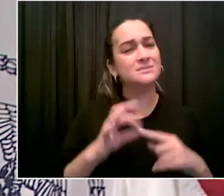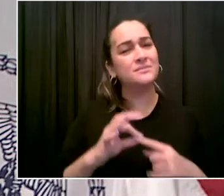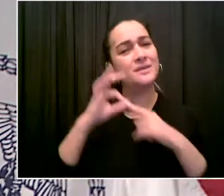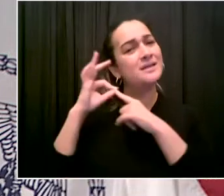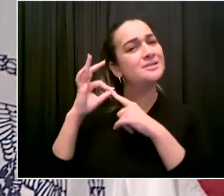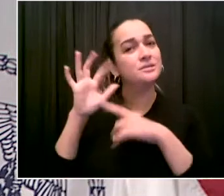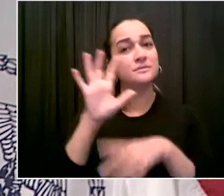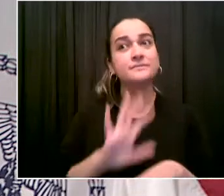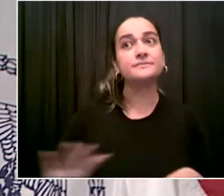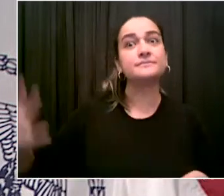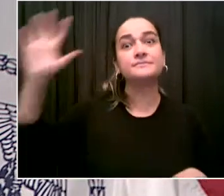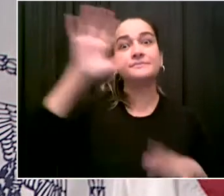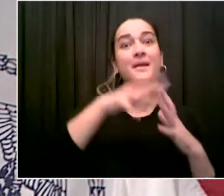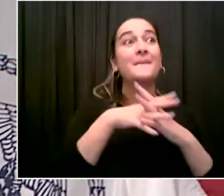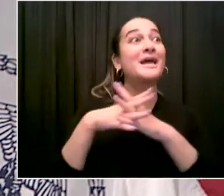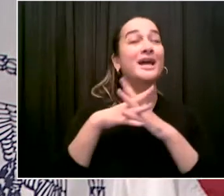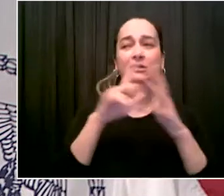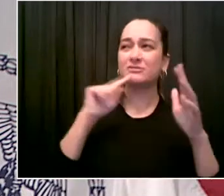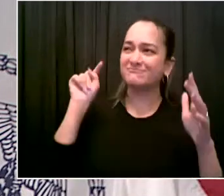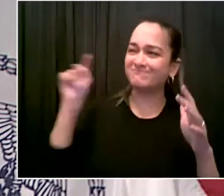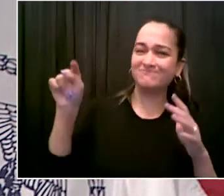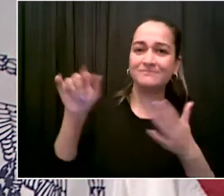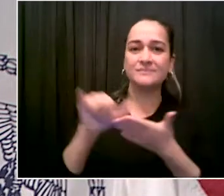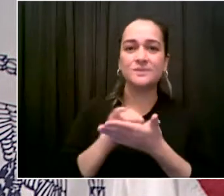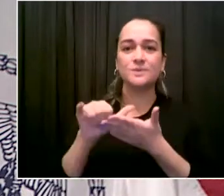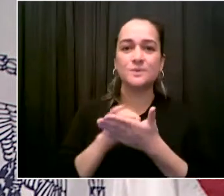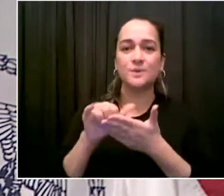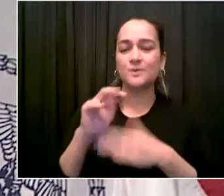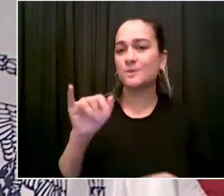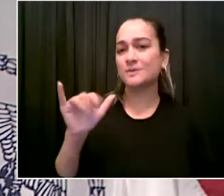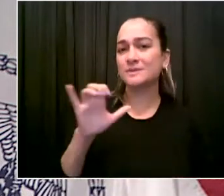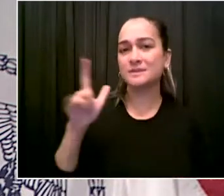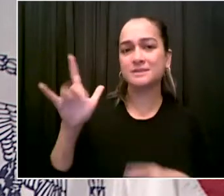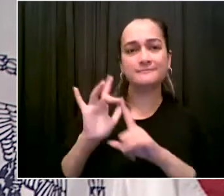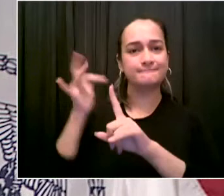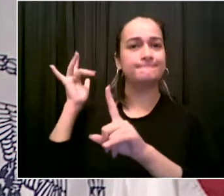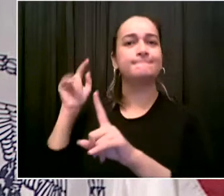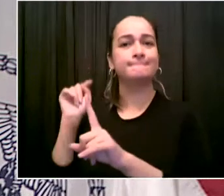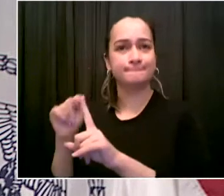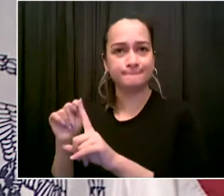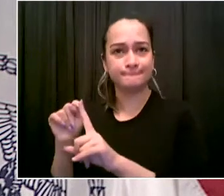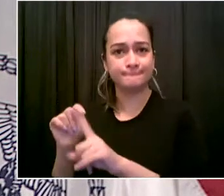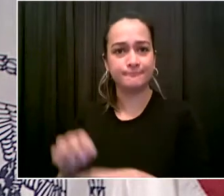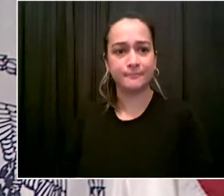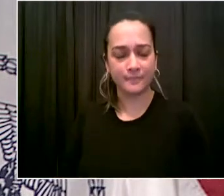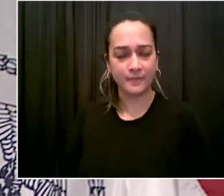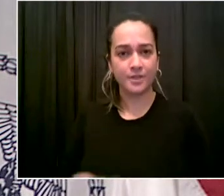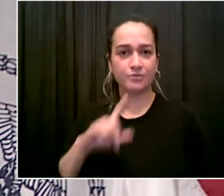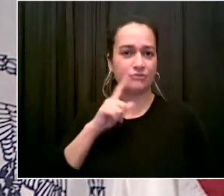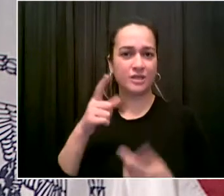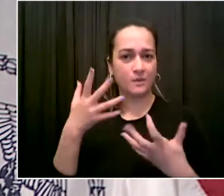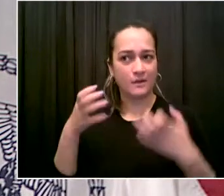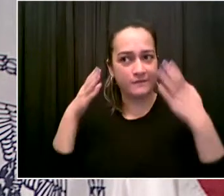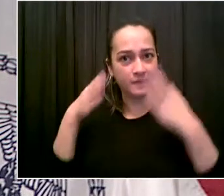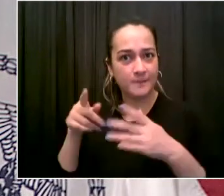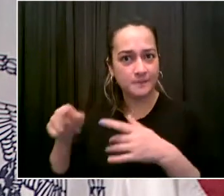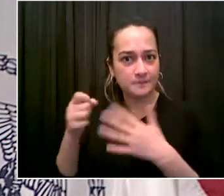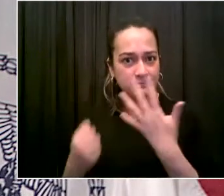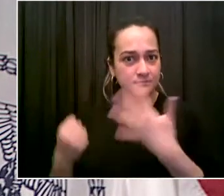LIFETIME CRISIS WE HAVE BEEN THROUGH. WE ARSEE ENGI AT ALL OVER THE COUNTRY AND YOU KNOW IT. EVEY RCITY IS GOING THROUGH SOMETHING LIKE THIS. I BELIEVE